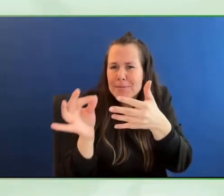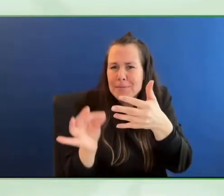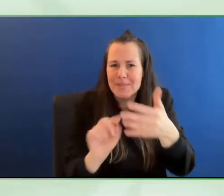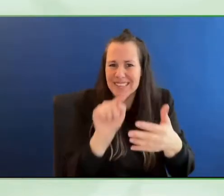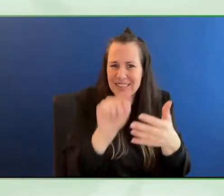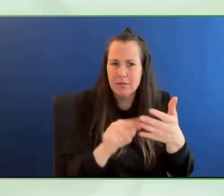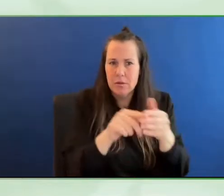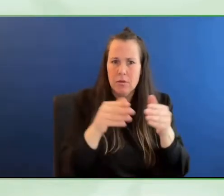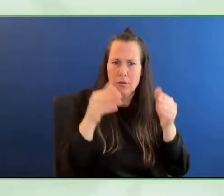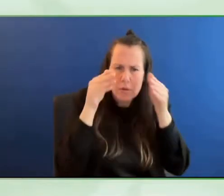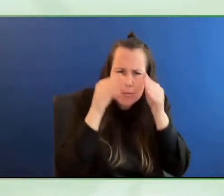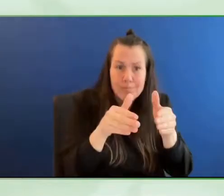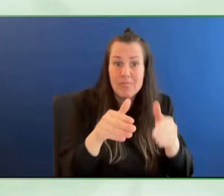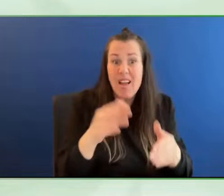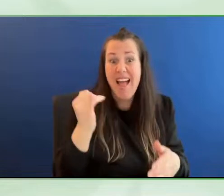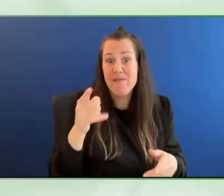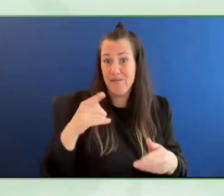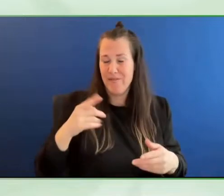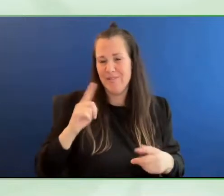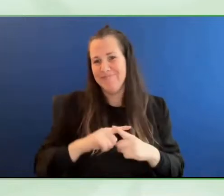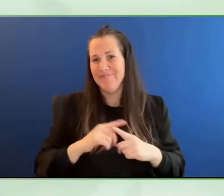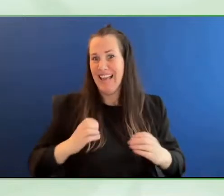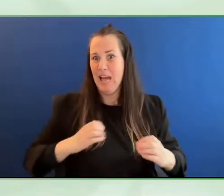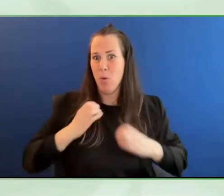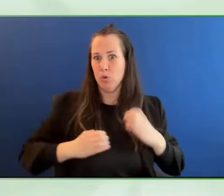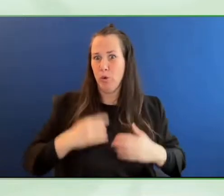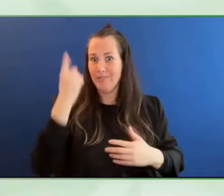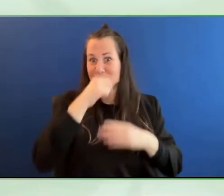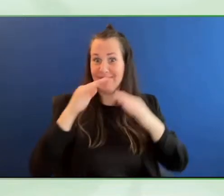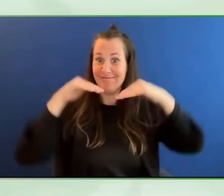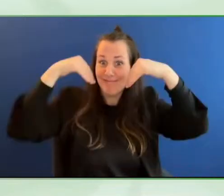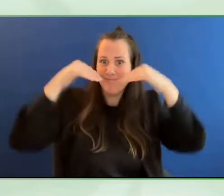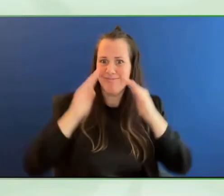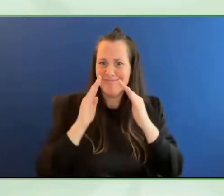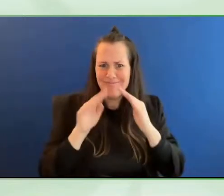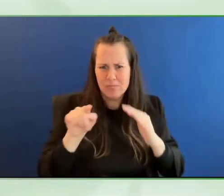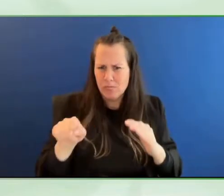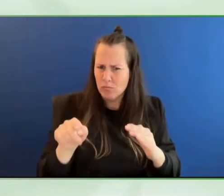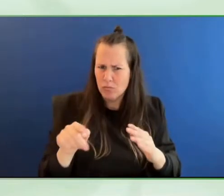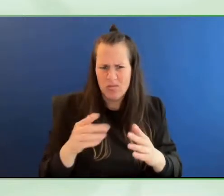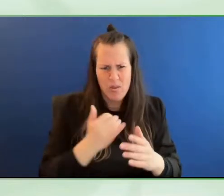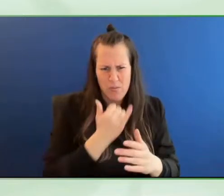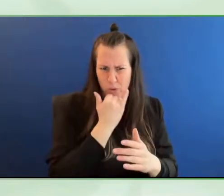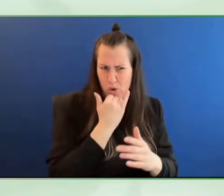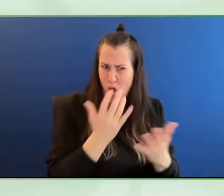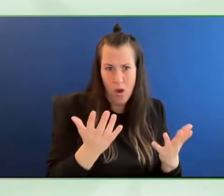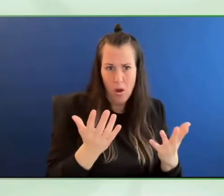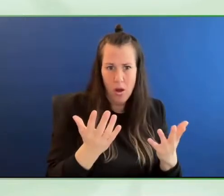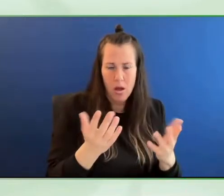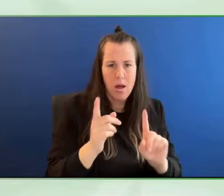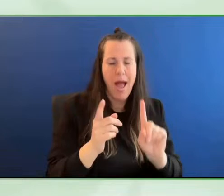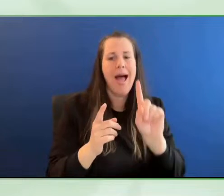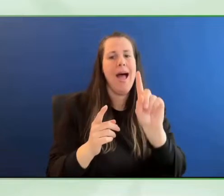up that process of writing really good alt text. I think in some ways it is speeding our process up.